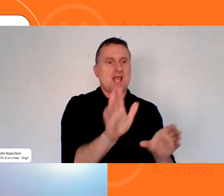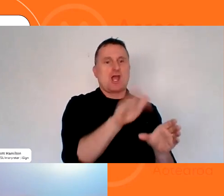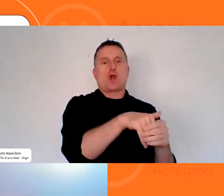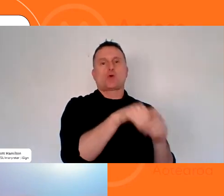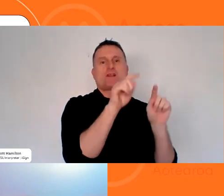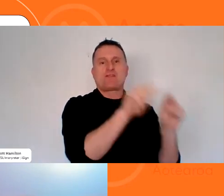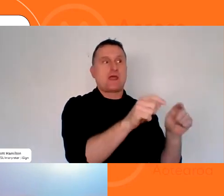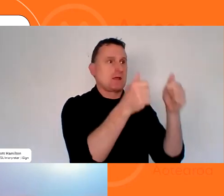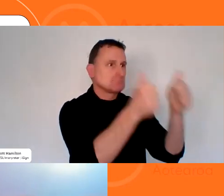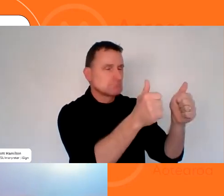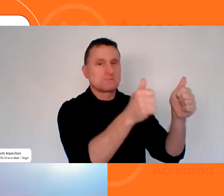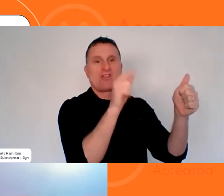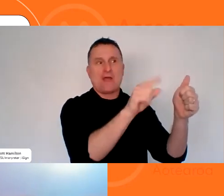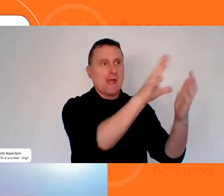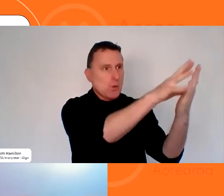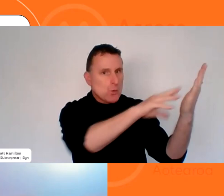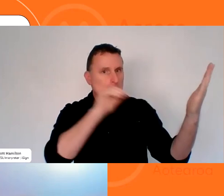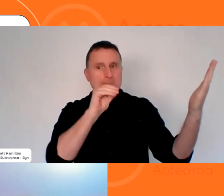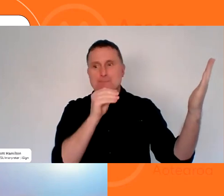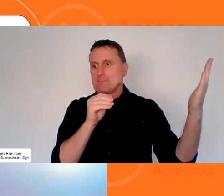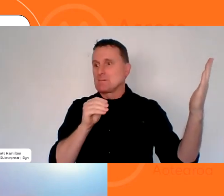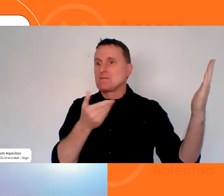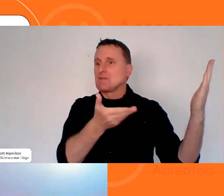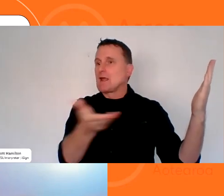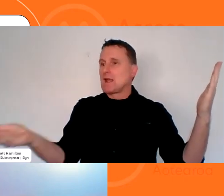that across the whole of the system. Now I'm not going to go into my